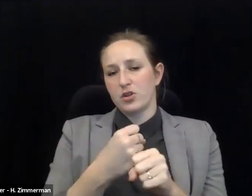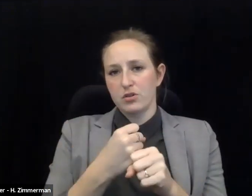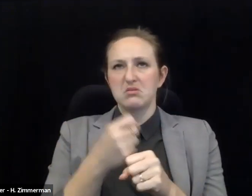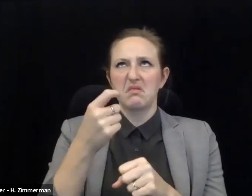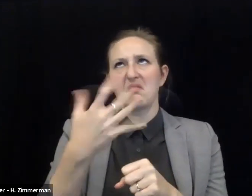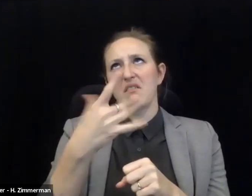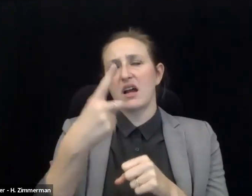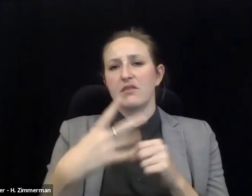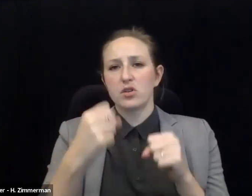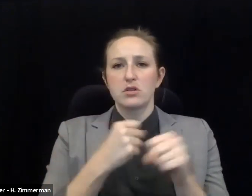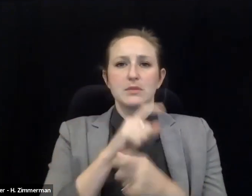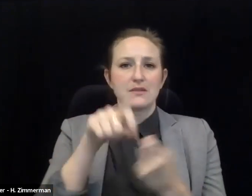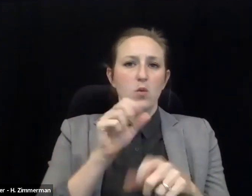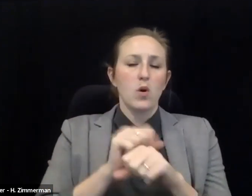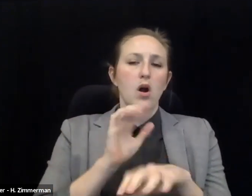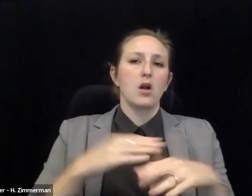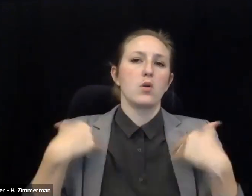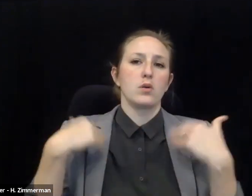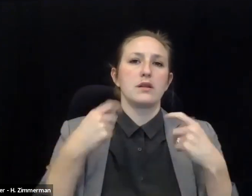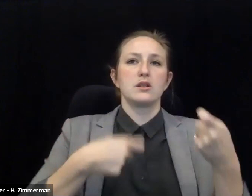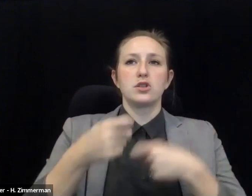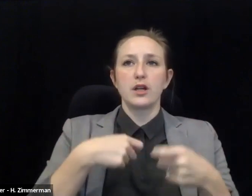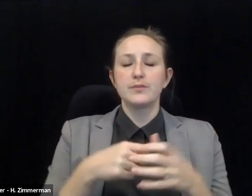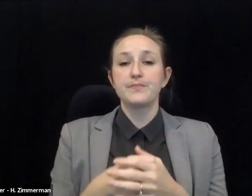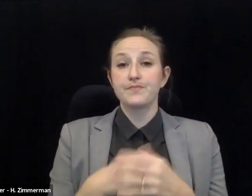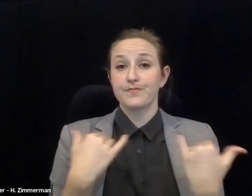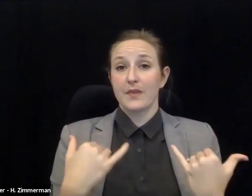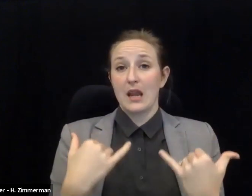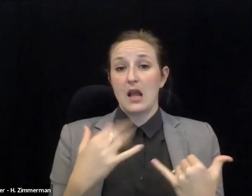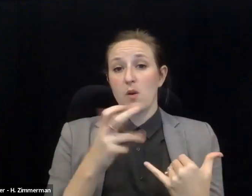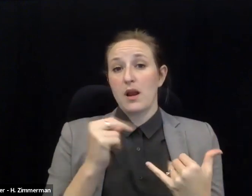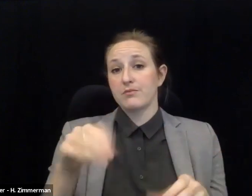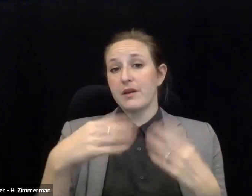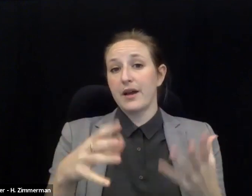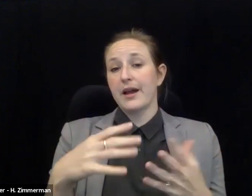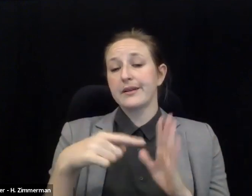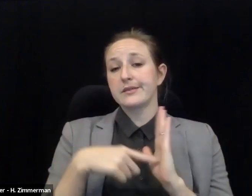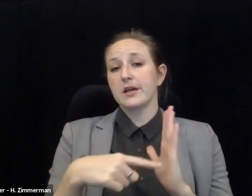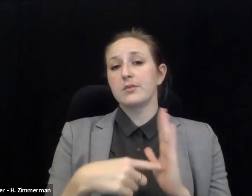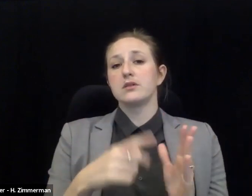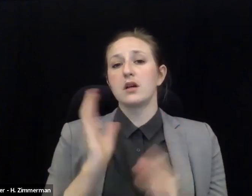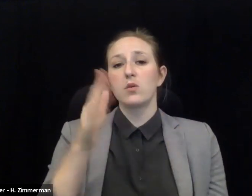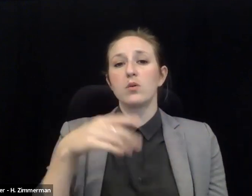exchange. So today, when I will be giving examples I'll be focusing on the programming. We pivoted